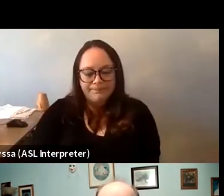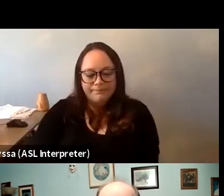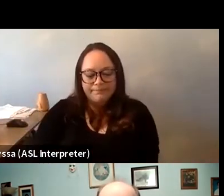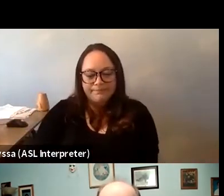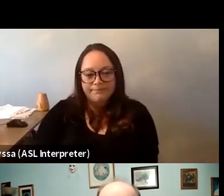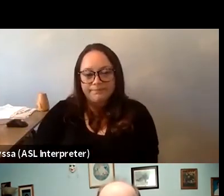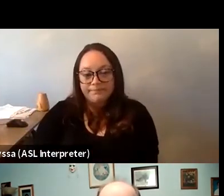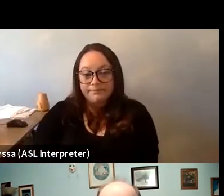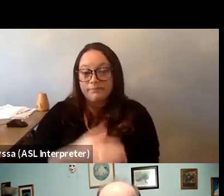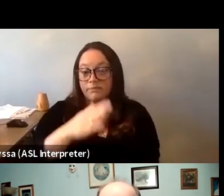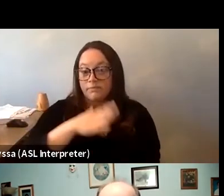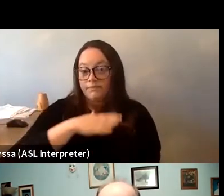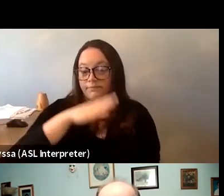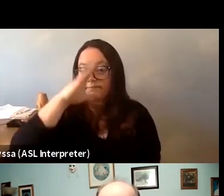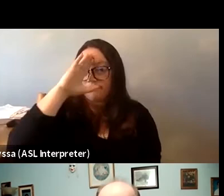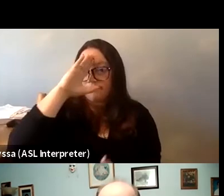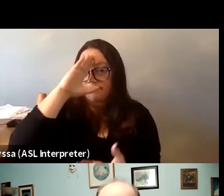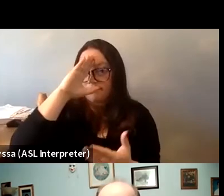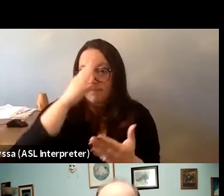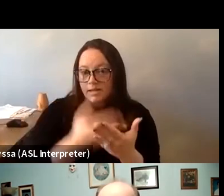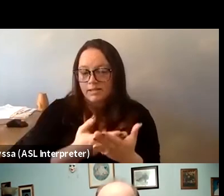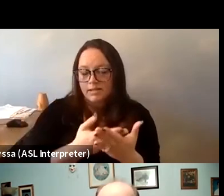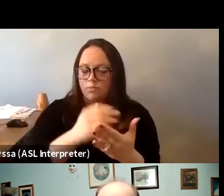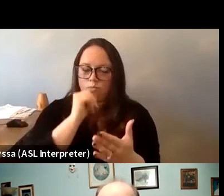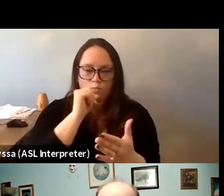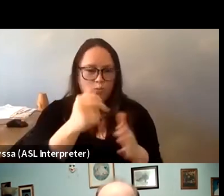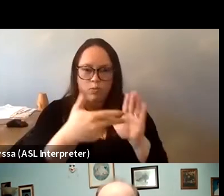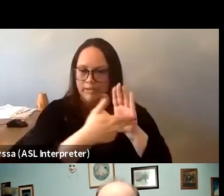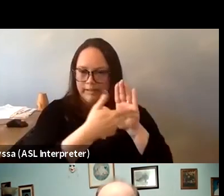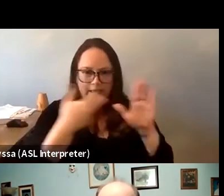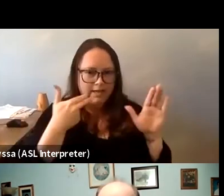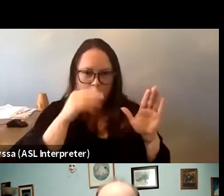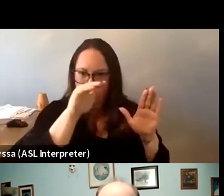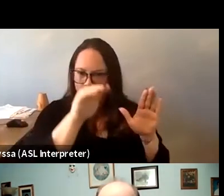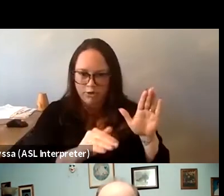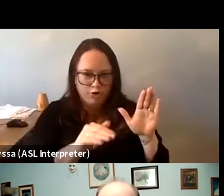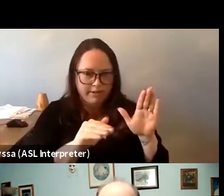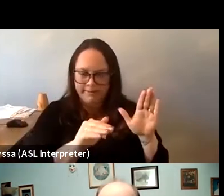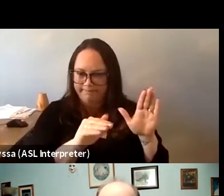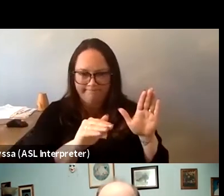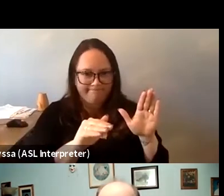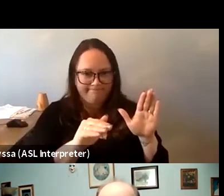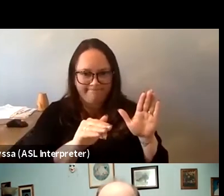son was, was not diagnosed as a child, because he did very well